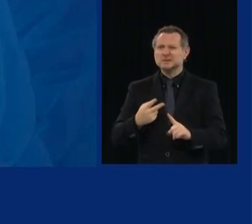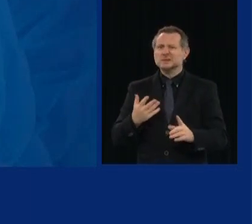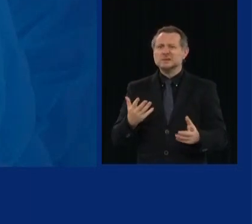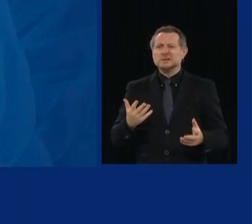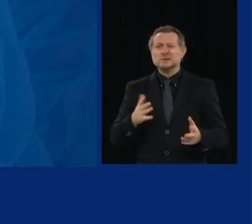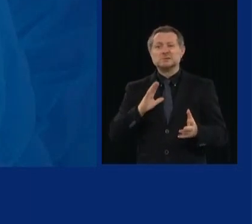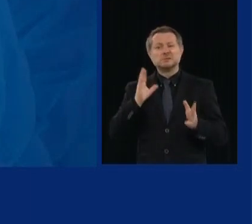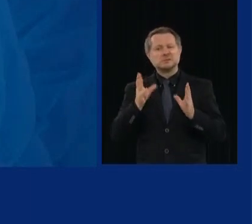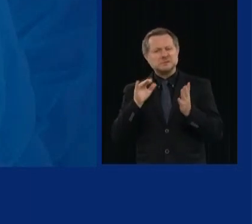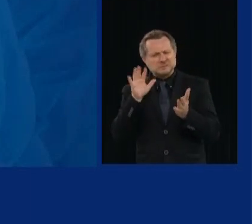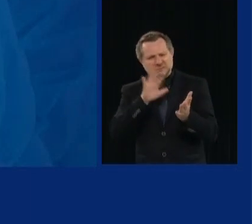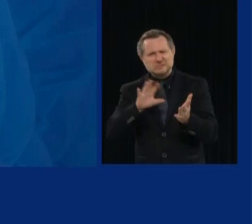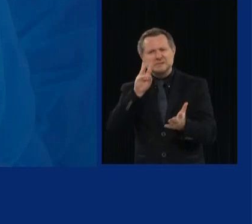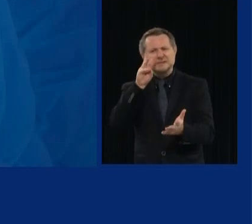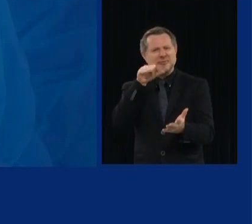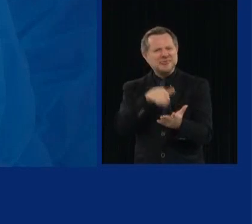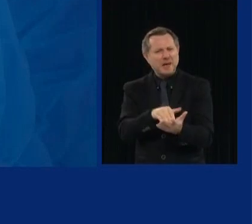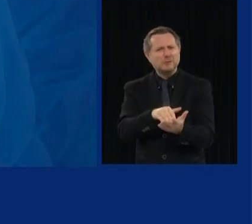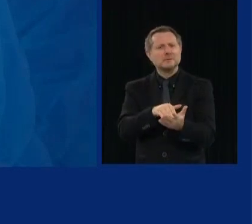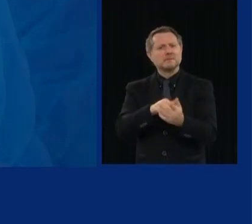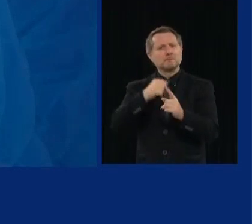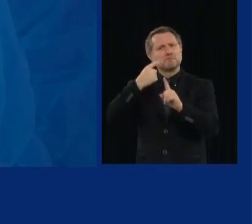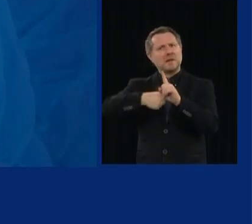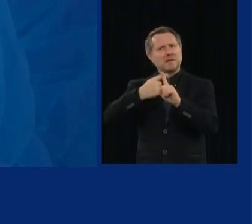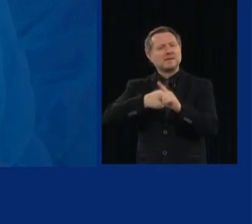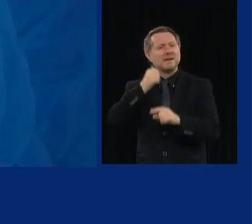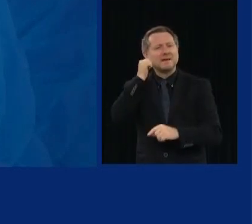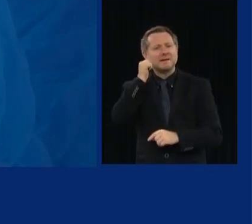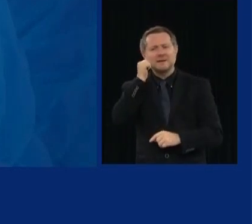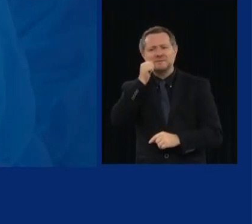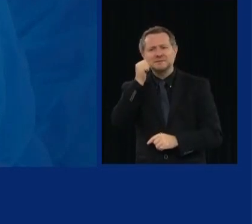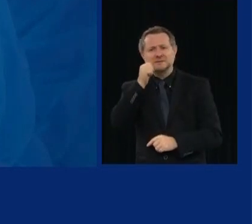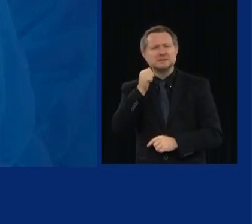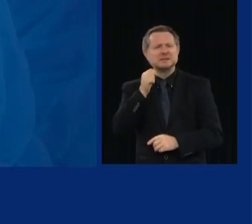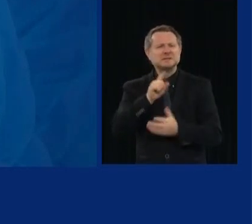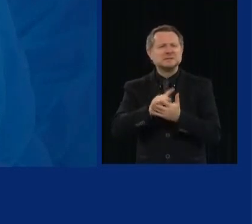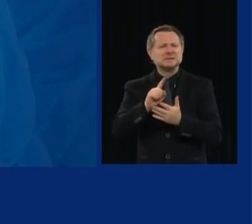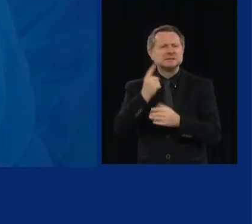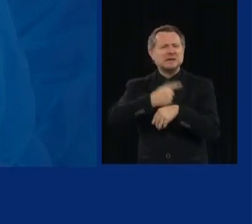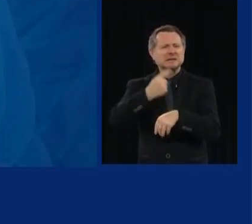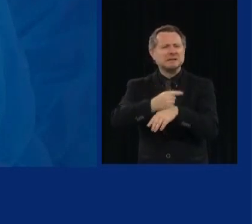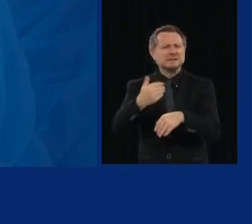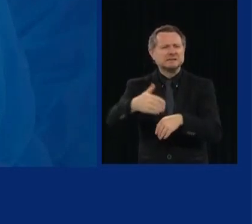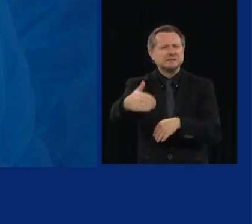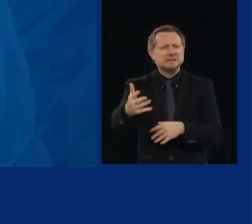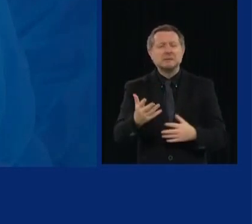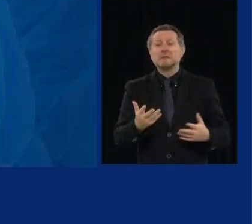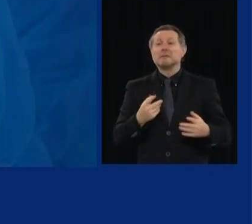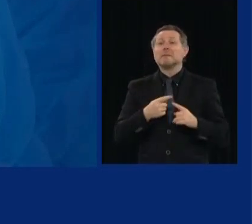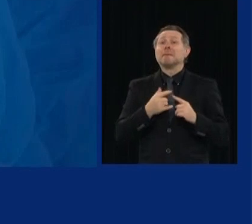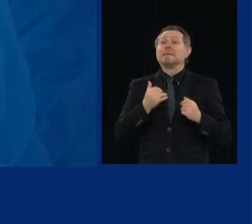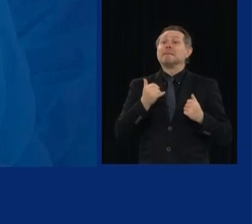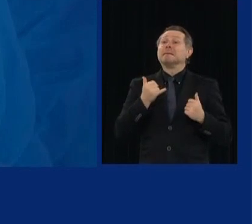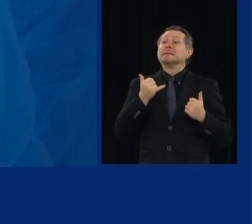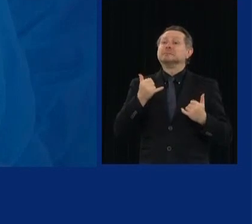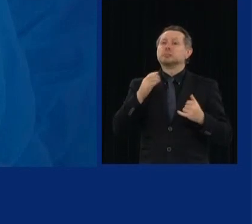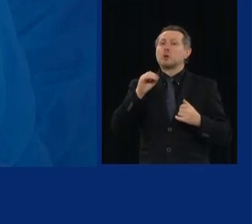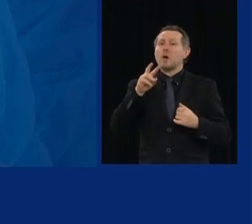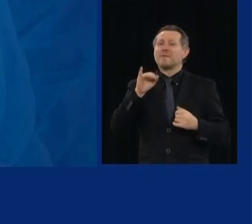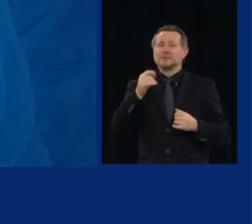BUT IT ACTUALLY WAS JUST ABOUT A MONTH, RIGHT, OVER A MOUND R MONTH?